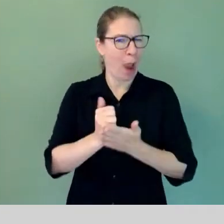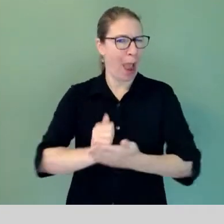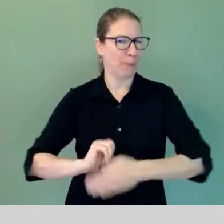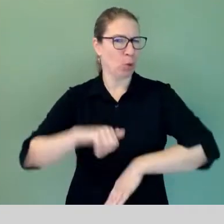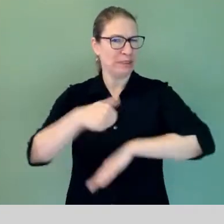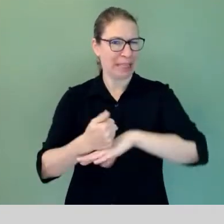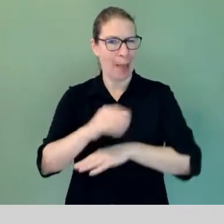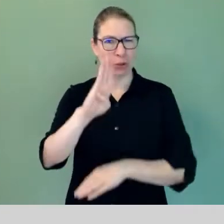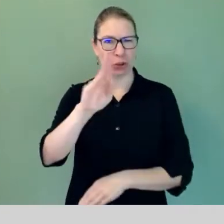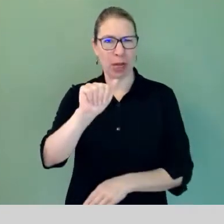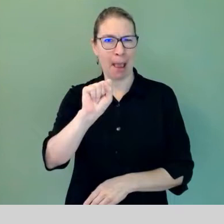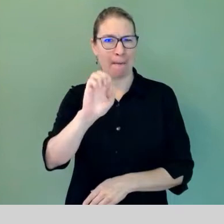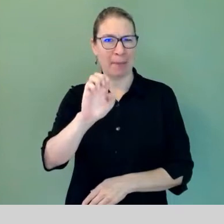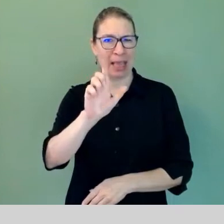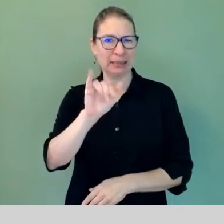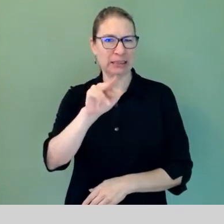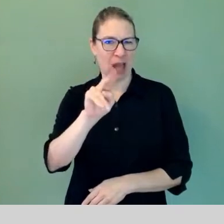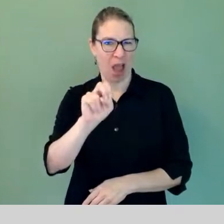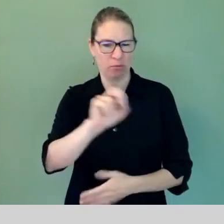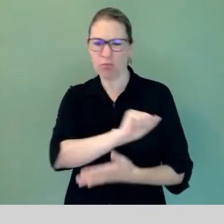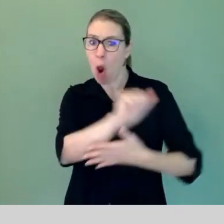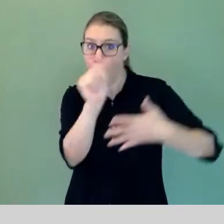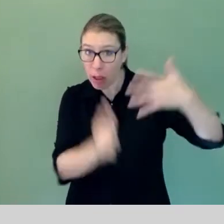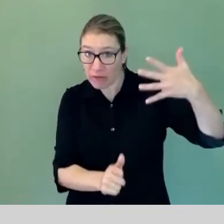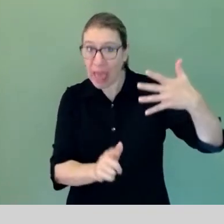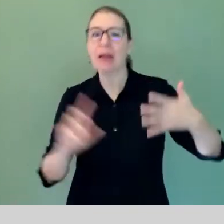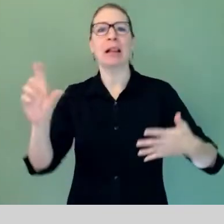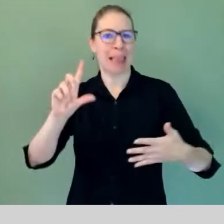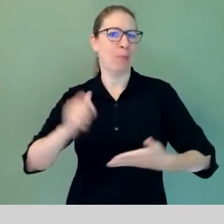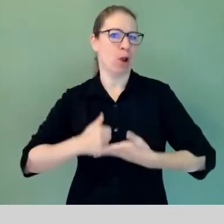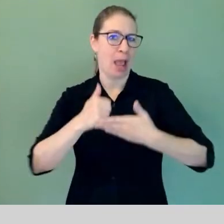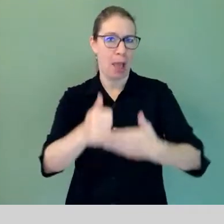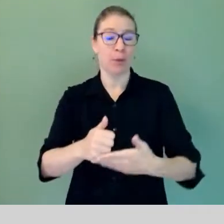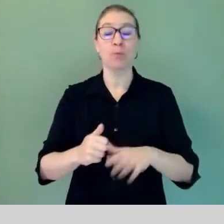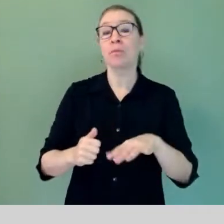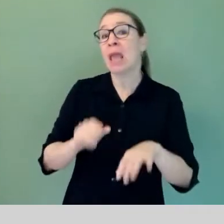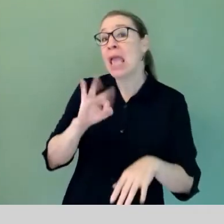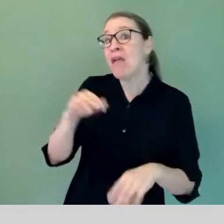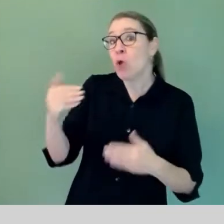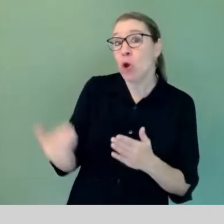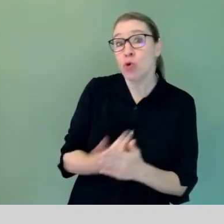So all of that is something that you can do with this library. Now for someone new to audio,